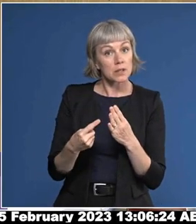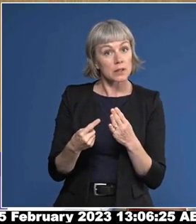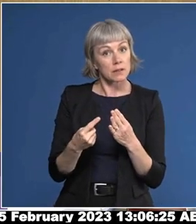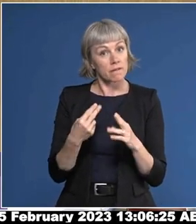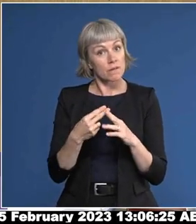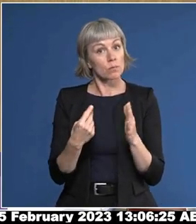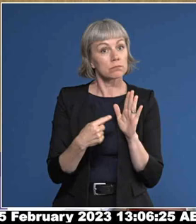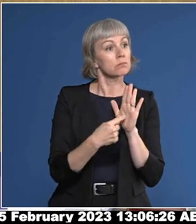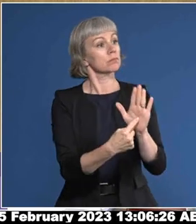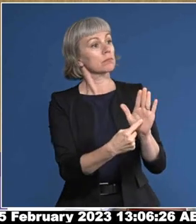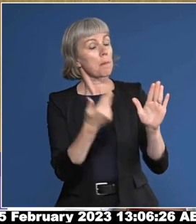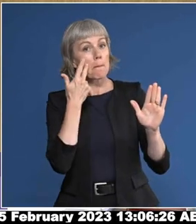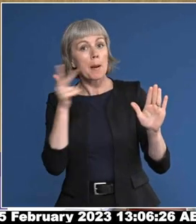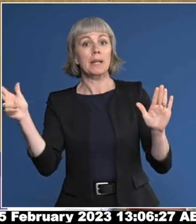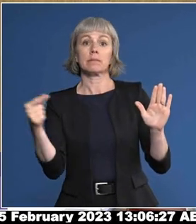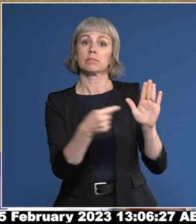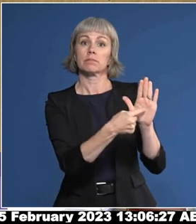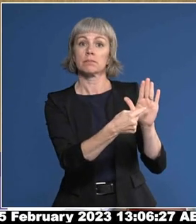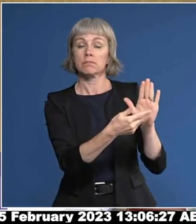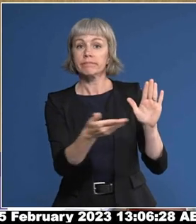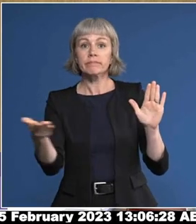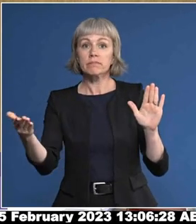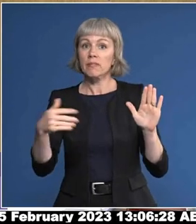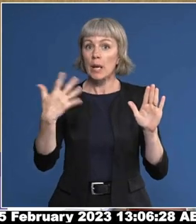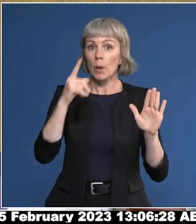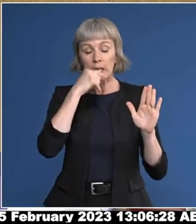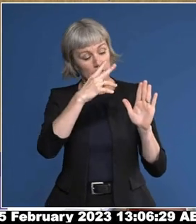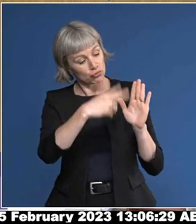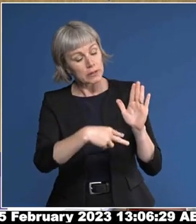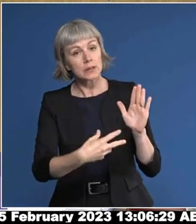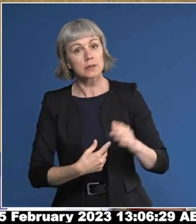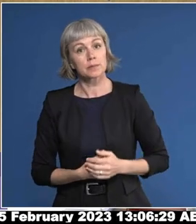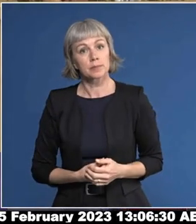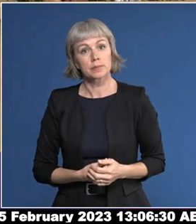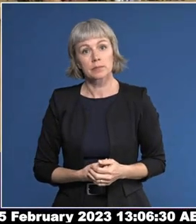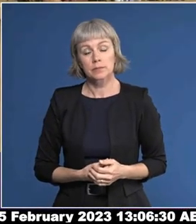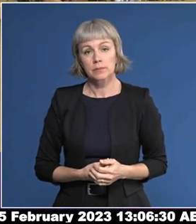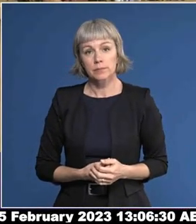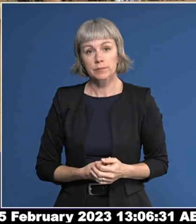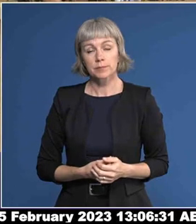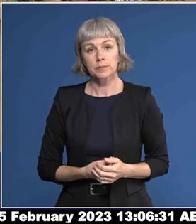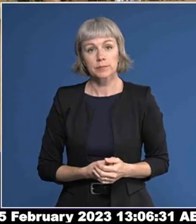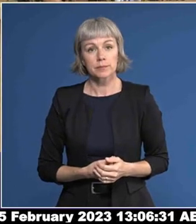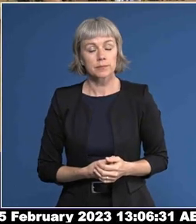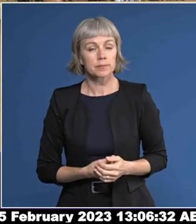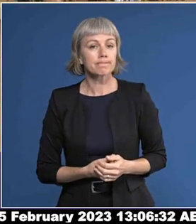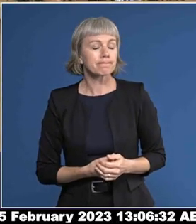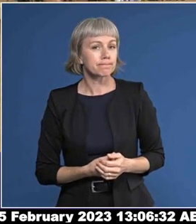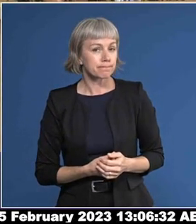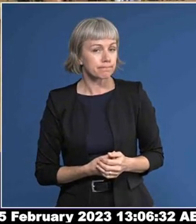can be read by the broader community? I think reporting diversity is - I would have no issue with that.